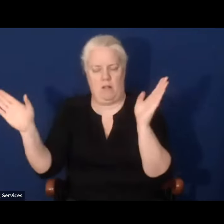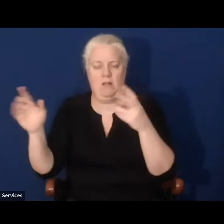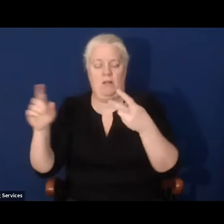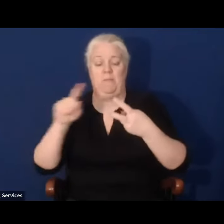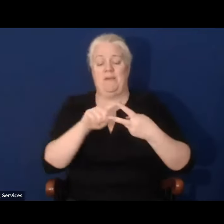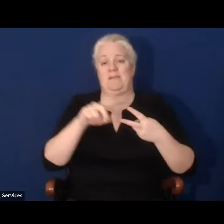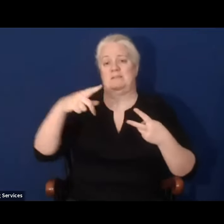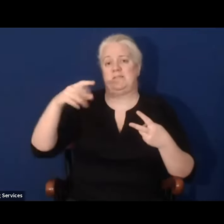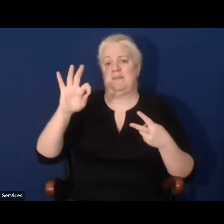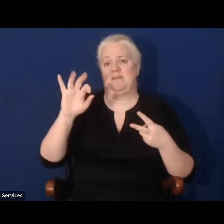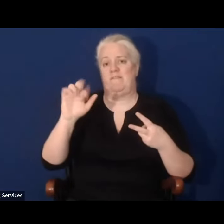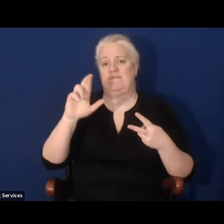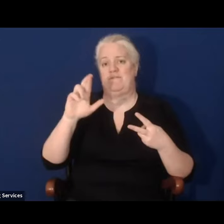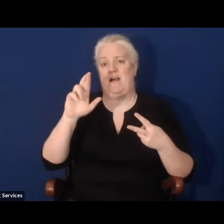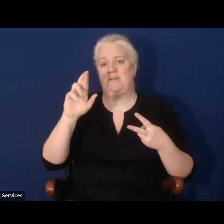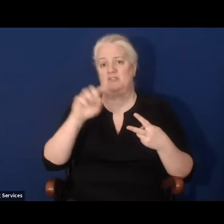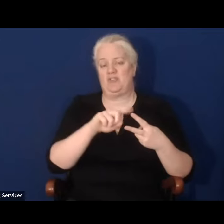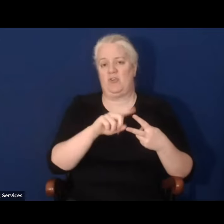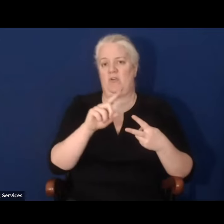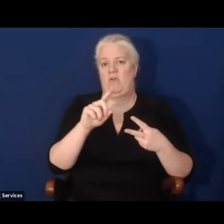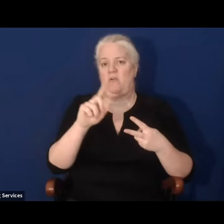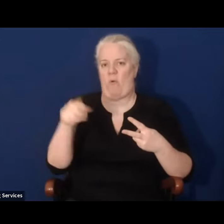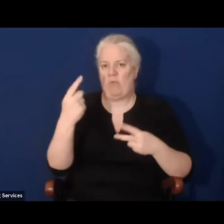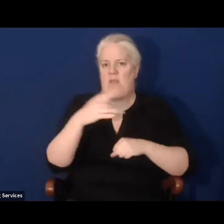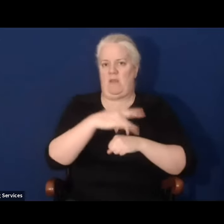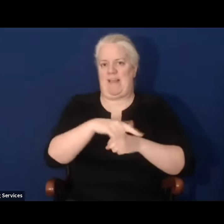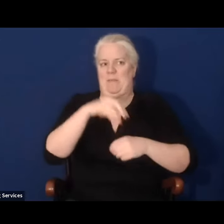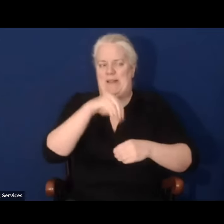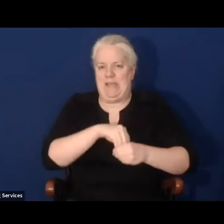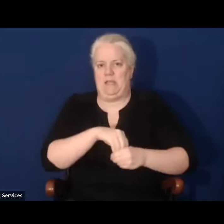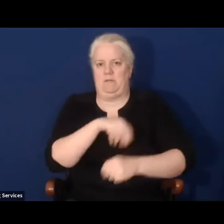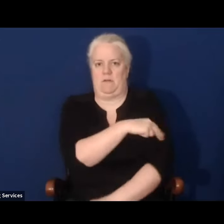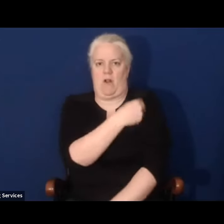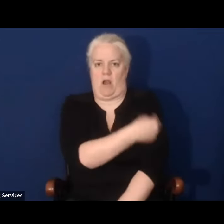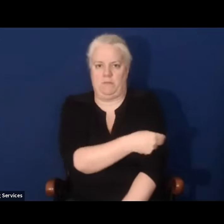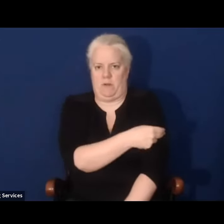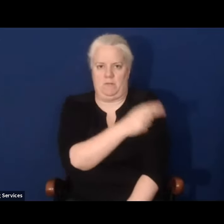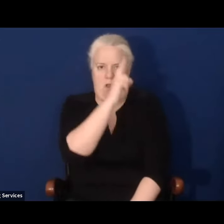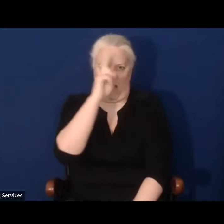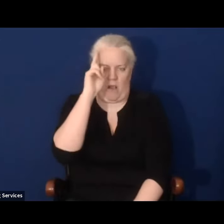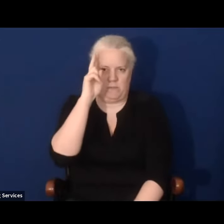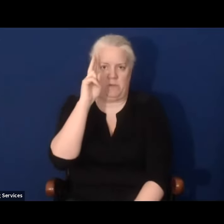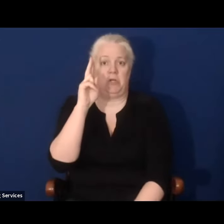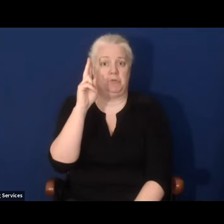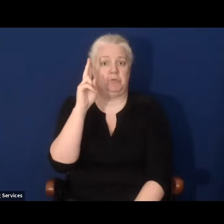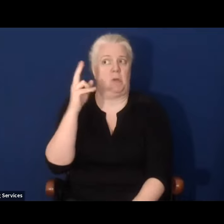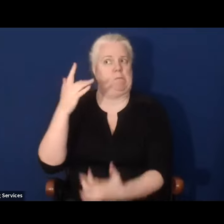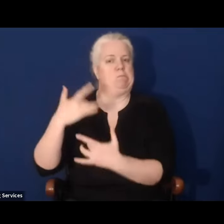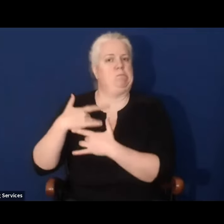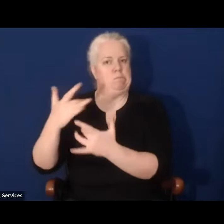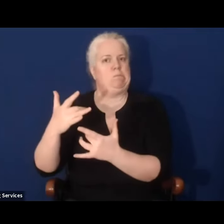That said, during the presentation I did say that the difference between these two vaccines is negligible. Both vaccines work the same way. They will achieve the same exact results. So I would say whichever one is available to you it is okay to take it. There is Moderna more widely available because Pfizer requires ultra cold storage. You're more likely to find Moderna in more places. But regardless of whichever one is available, I will say if you're able to secure an appointmeplease